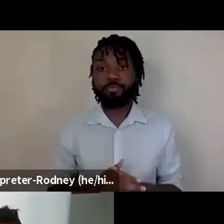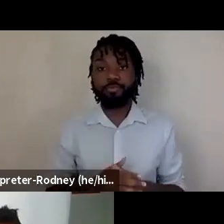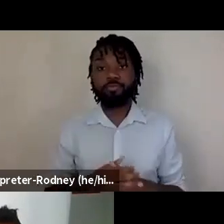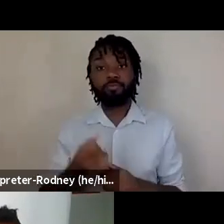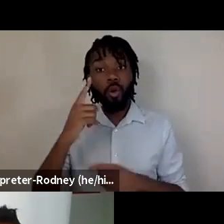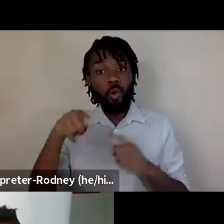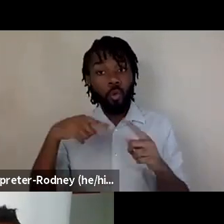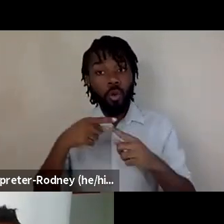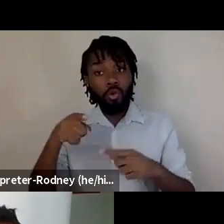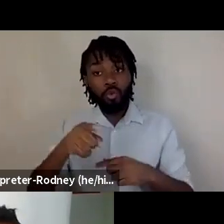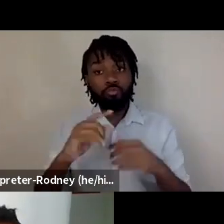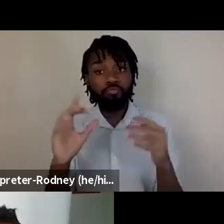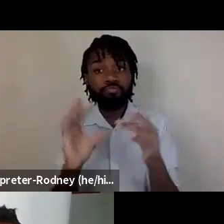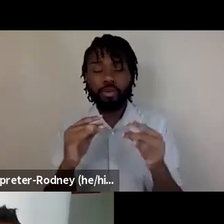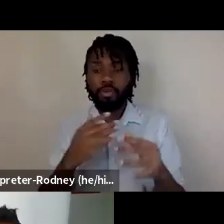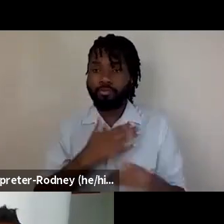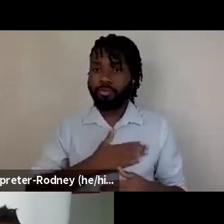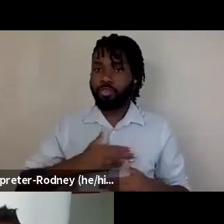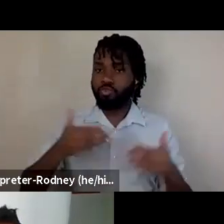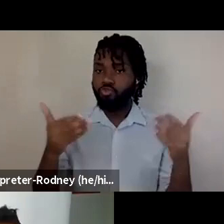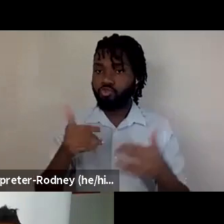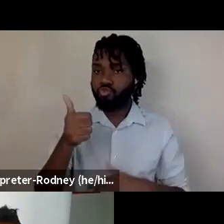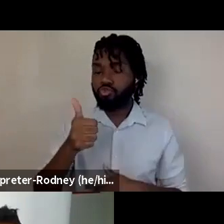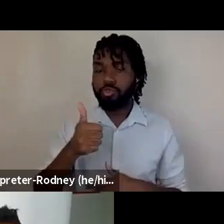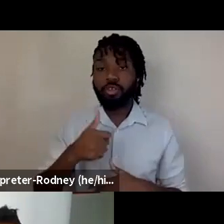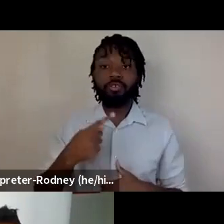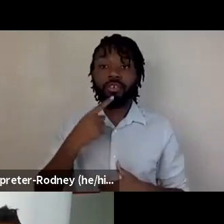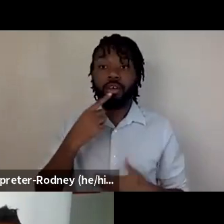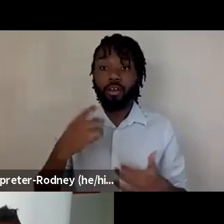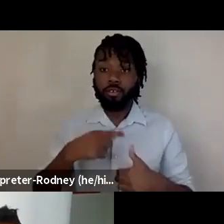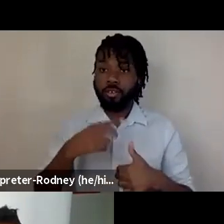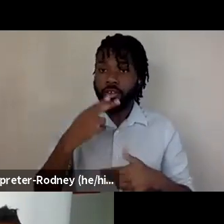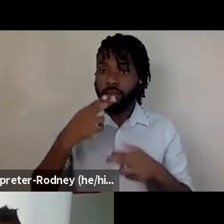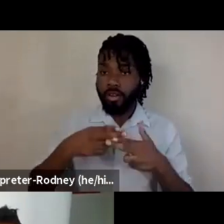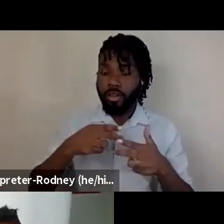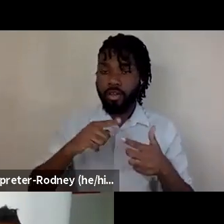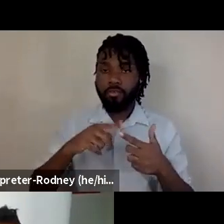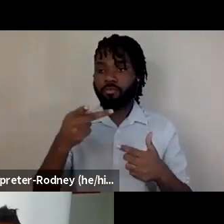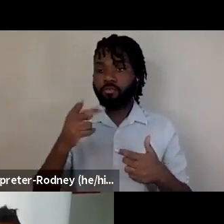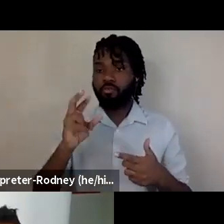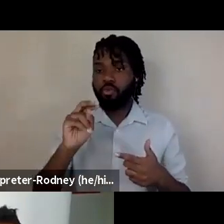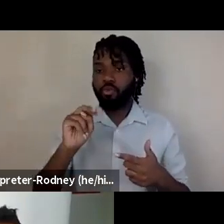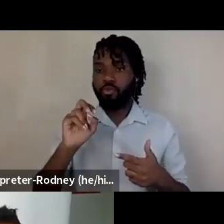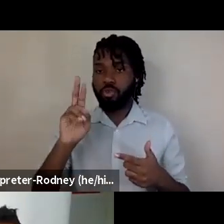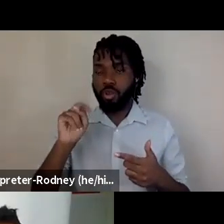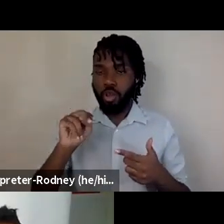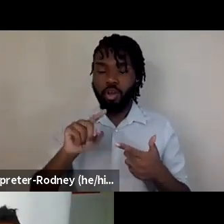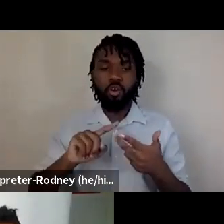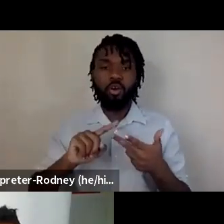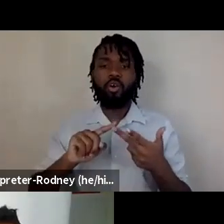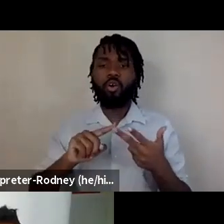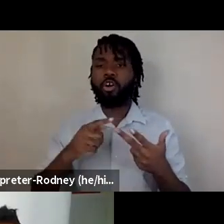to introduce yourselves with your name, pronoun, a brief information of what you look like.